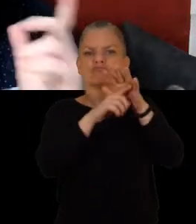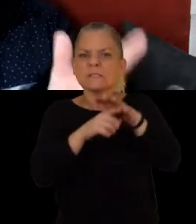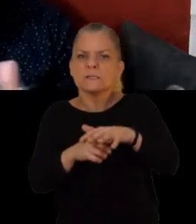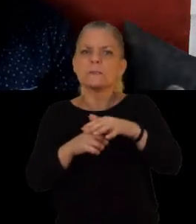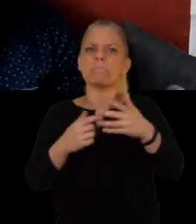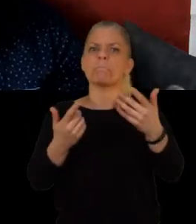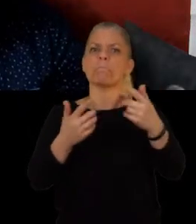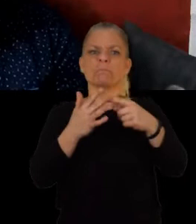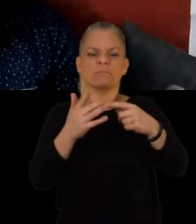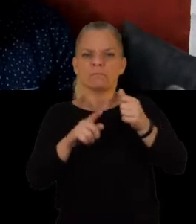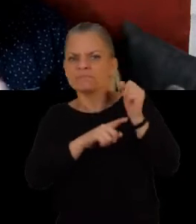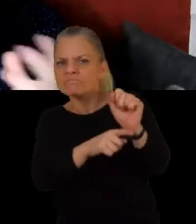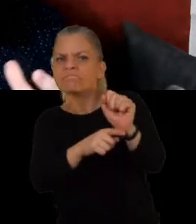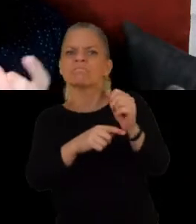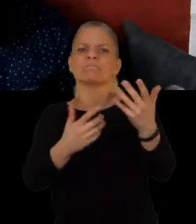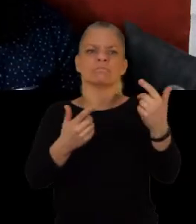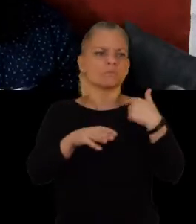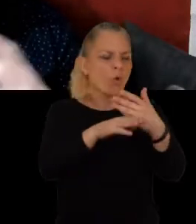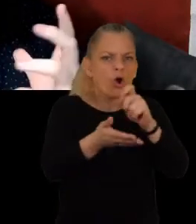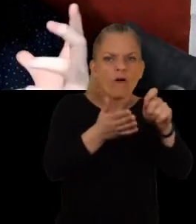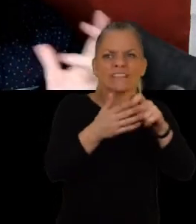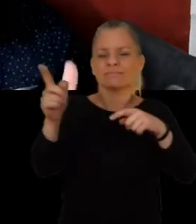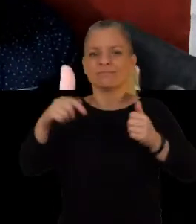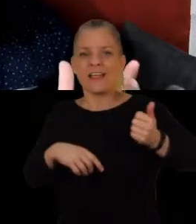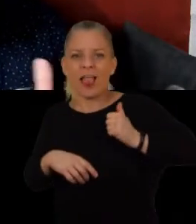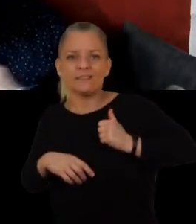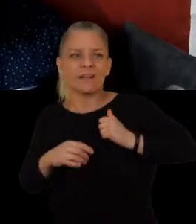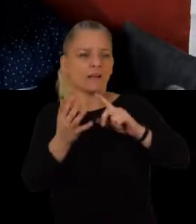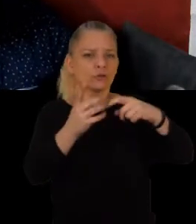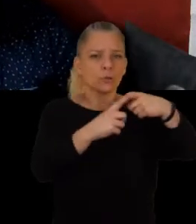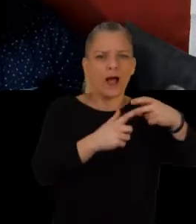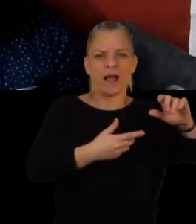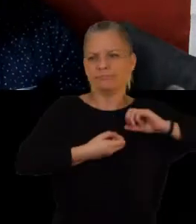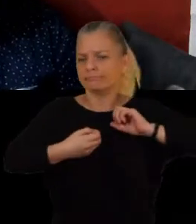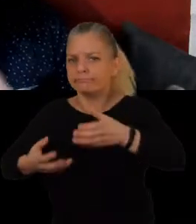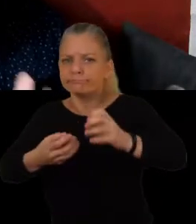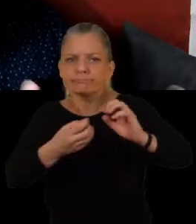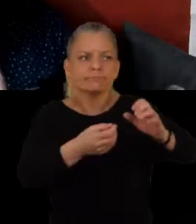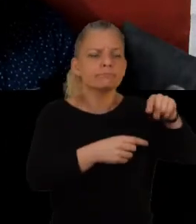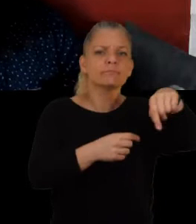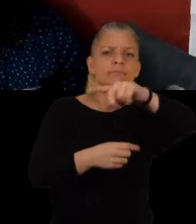anti-racism activists and we work in offices in Canada and the UK and to deliver services for the